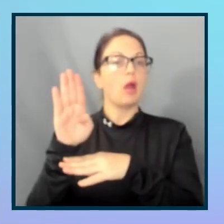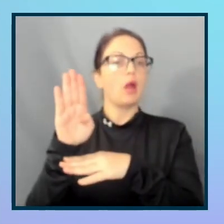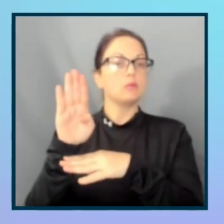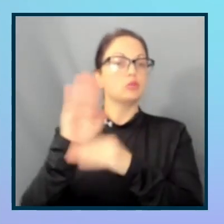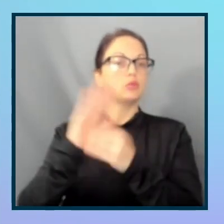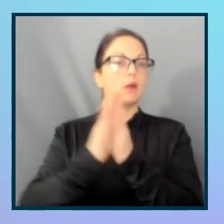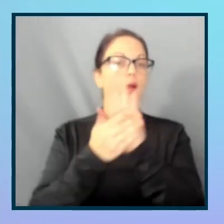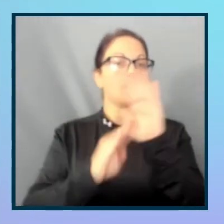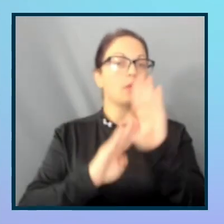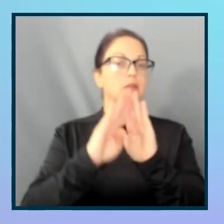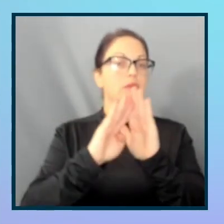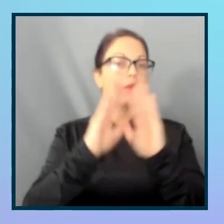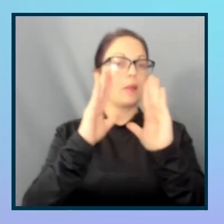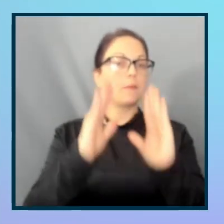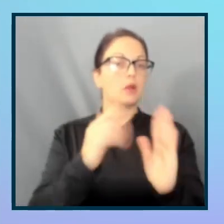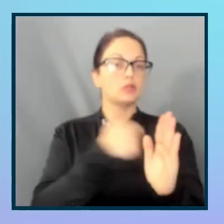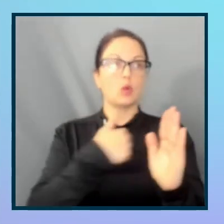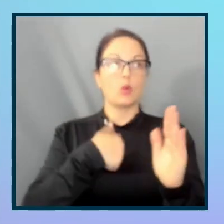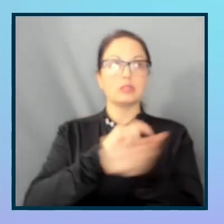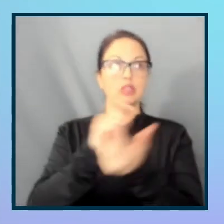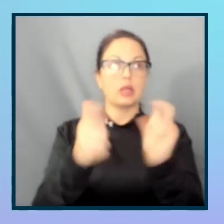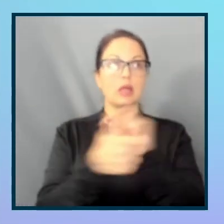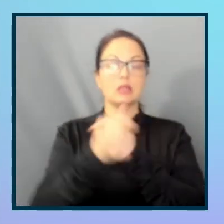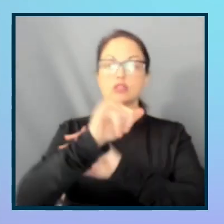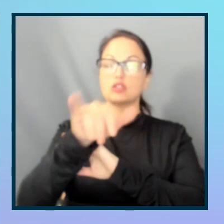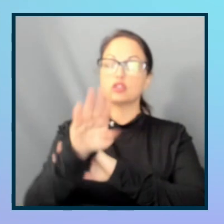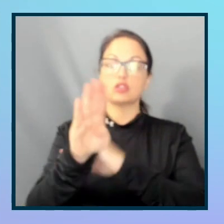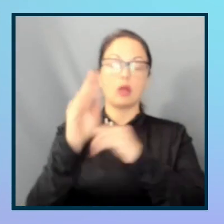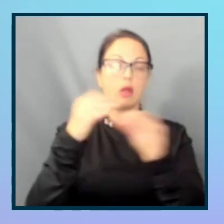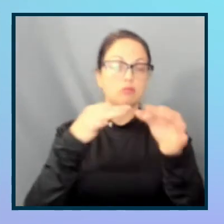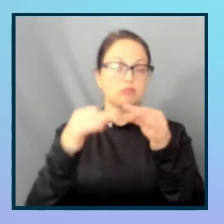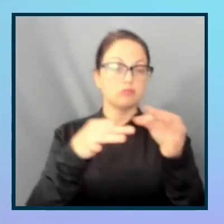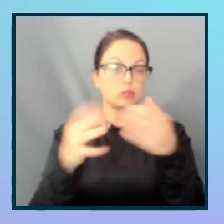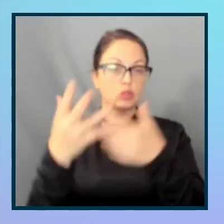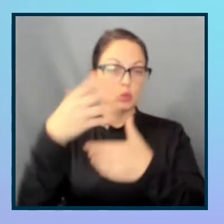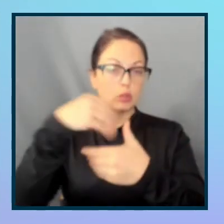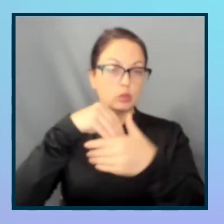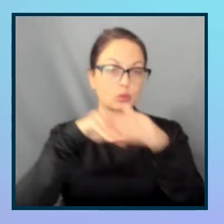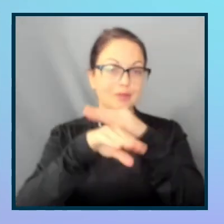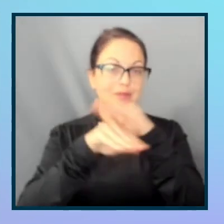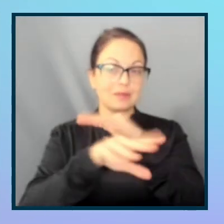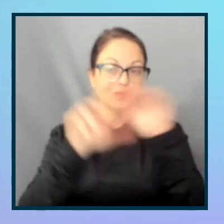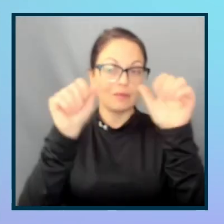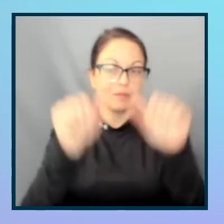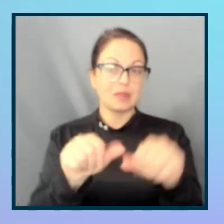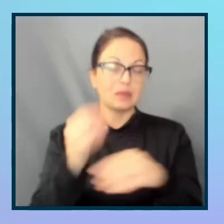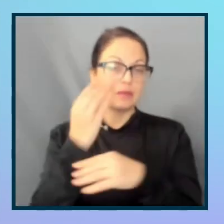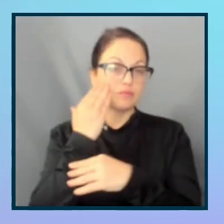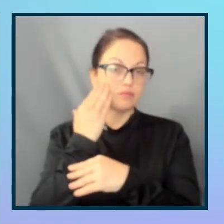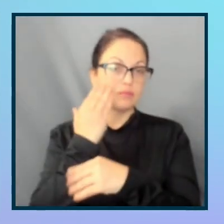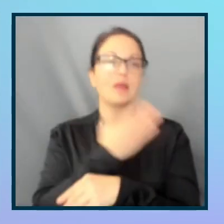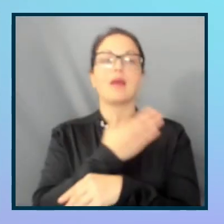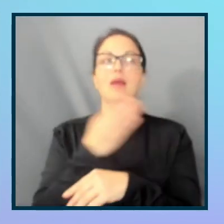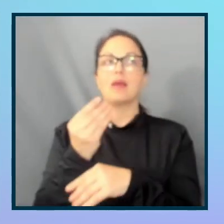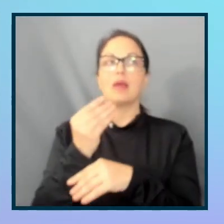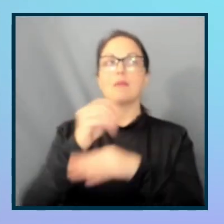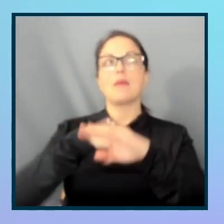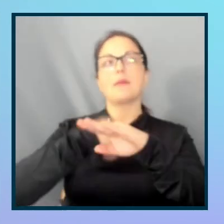And so we changed our job descriptions to include accessibility knowledge, and by building the demand,